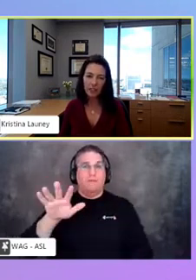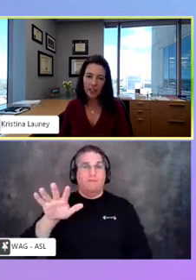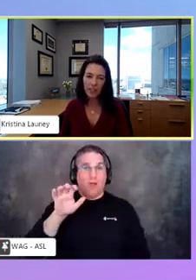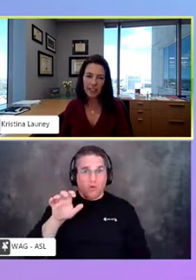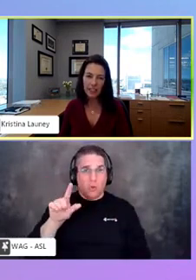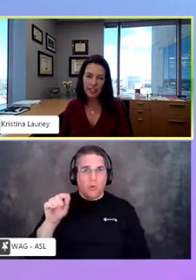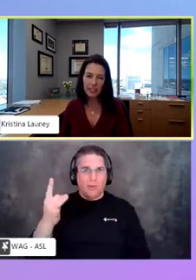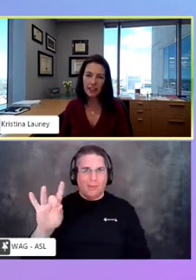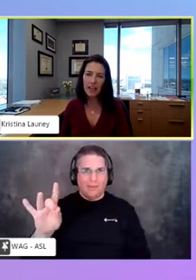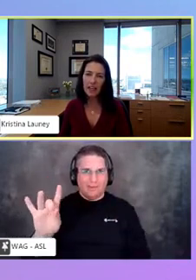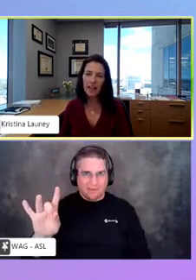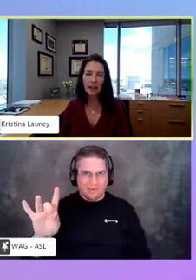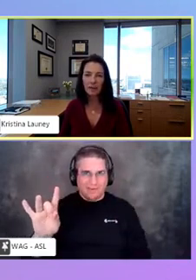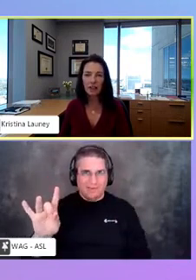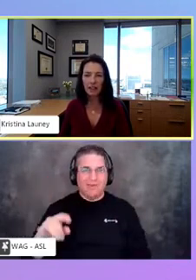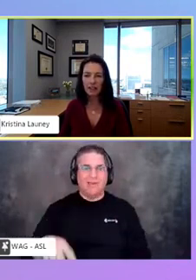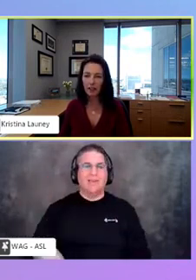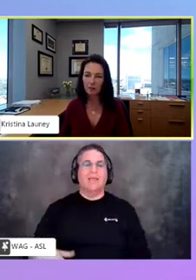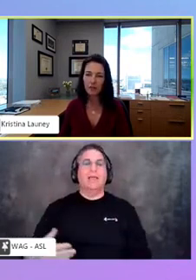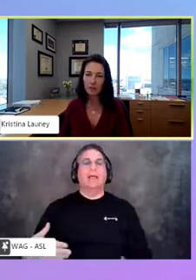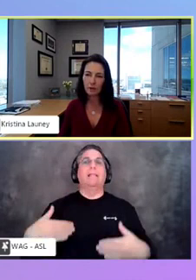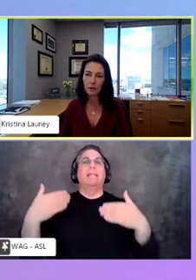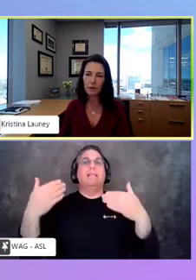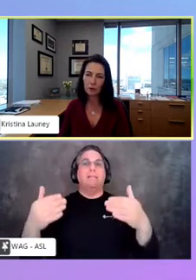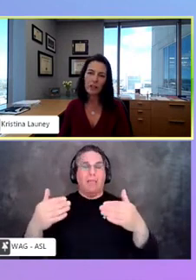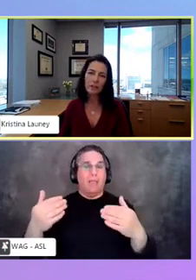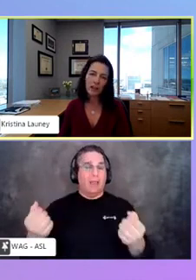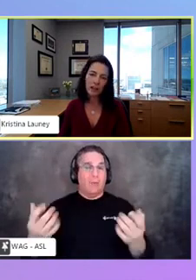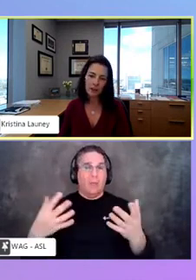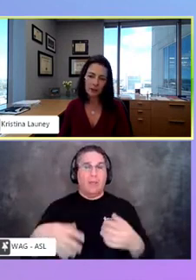see that new York we have 355 web accessibility lawsuits in